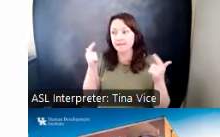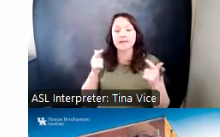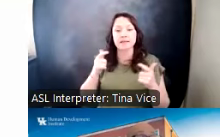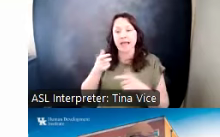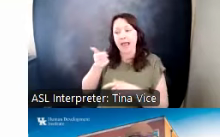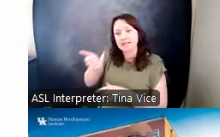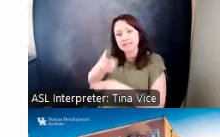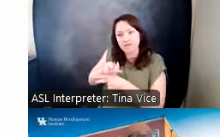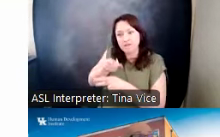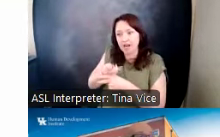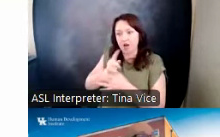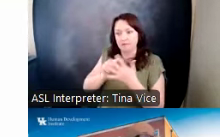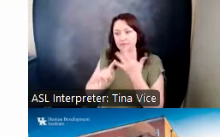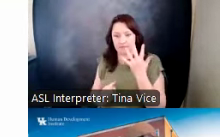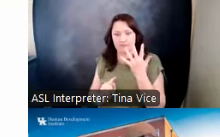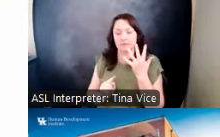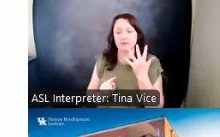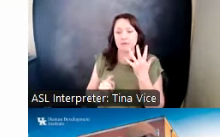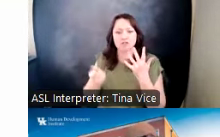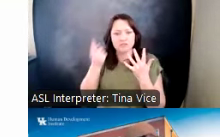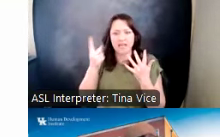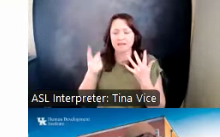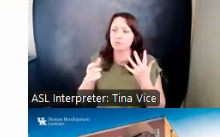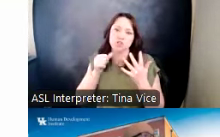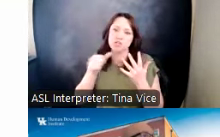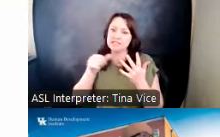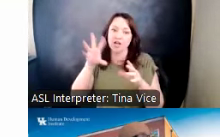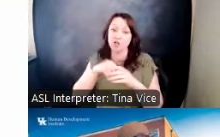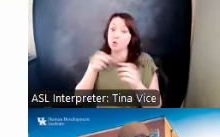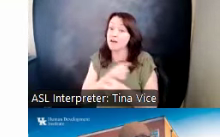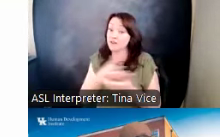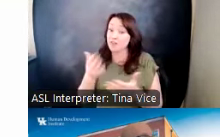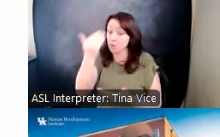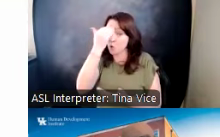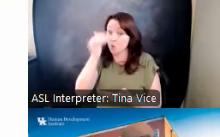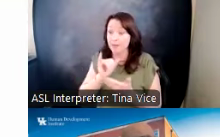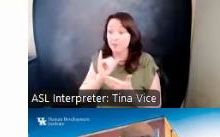recognizes that they're not all-encompassing, which is another reason to ask that additional do you have a disability questions. So, let's